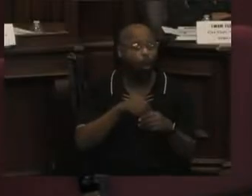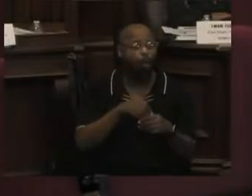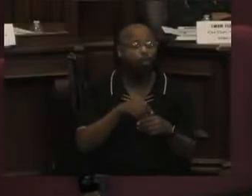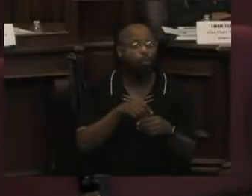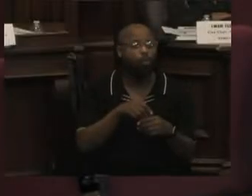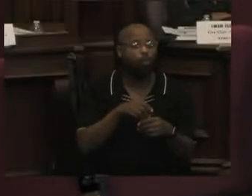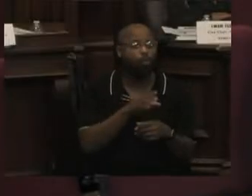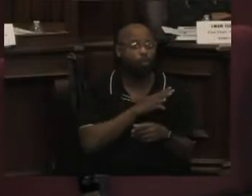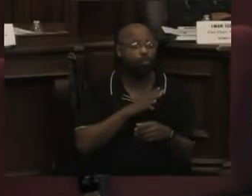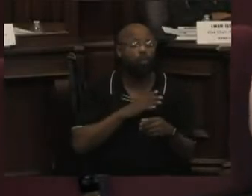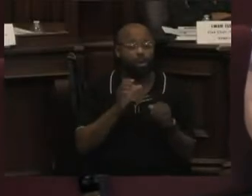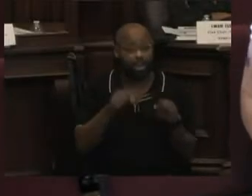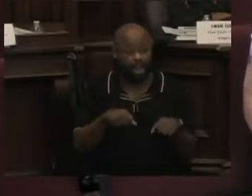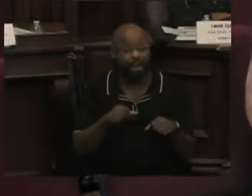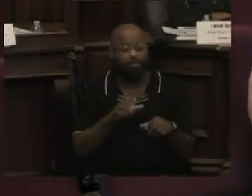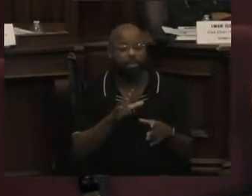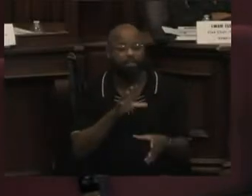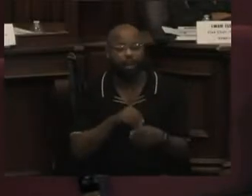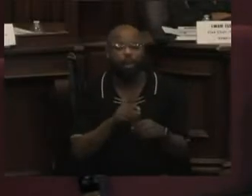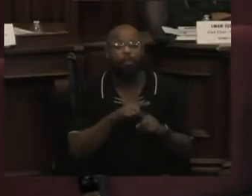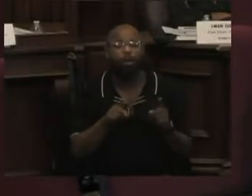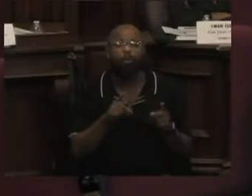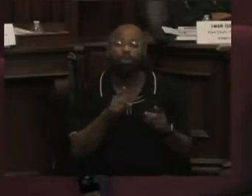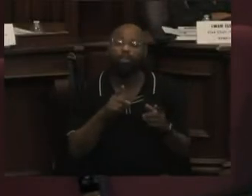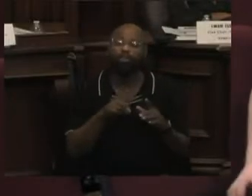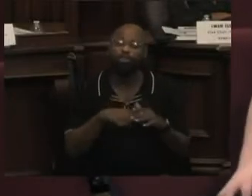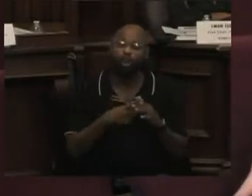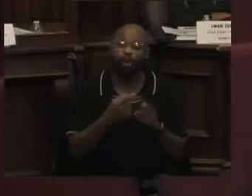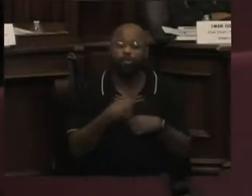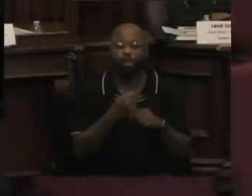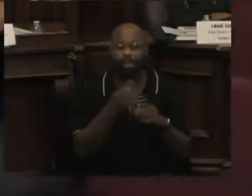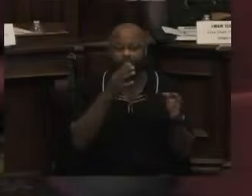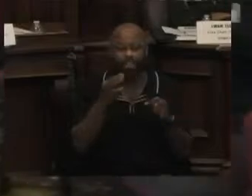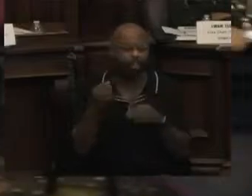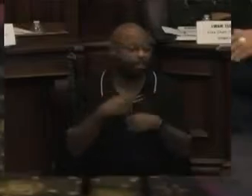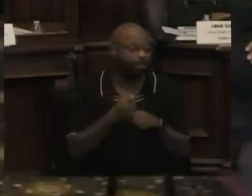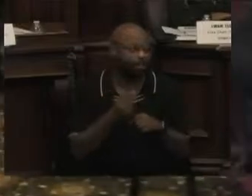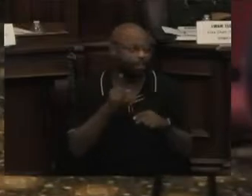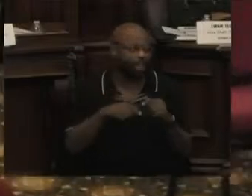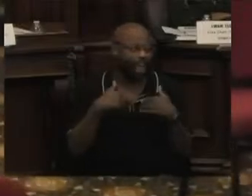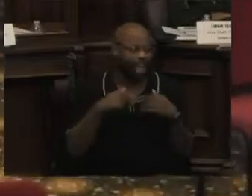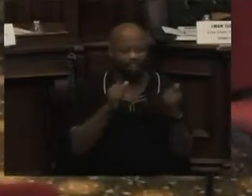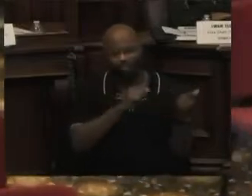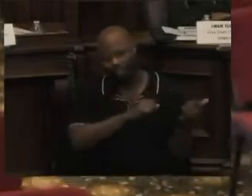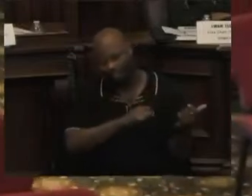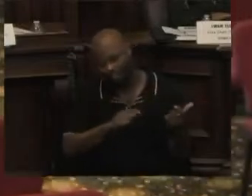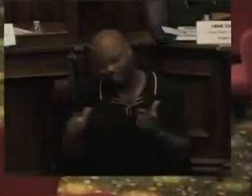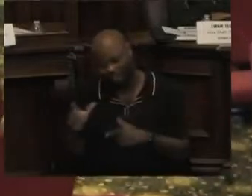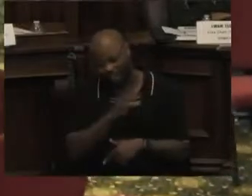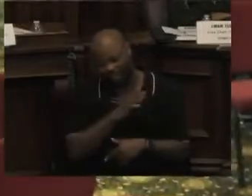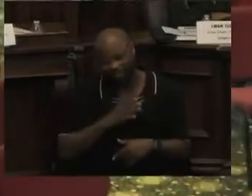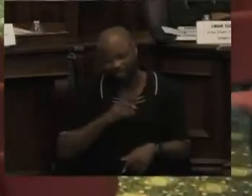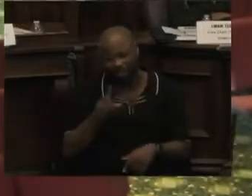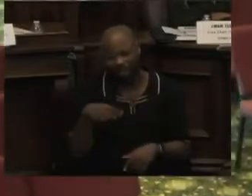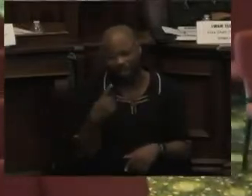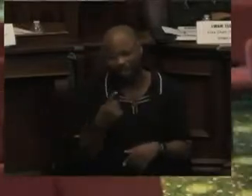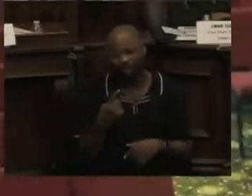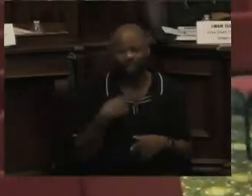action so the whole board can be involved? But you have to remember when you start to get